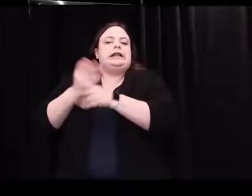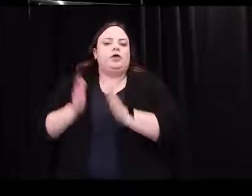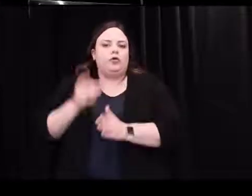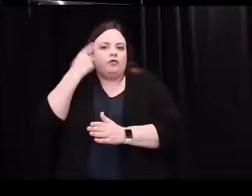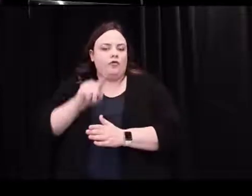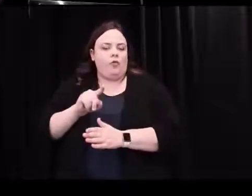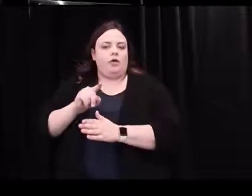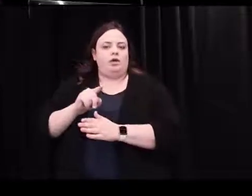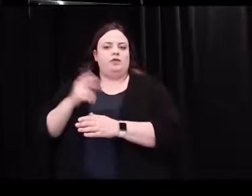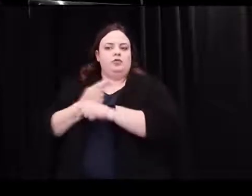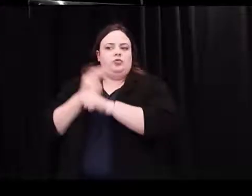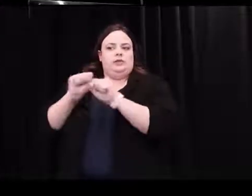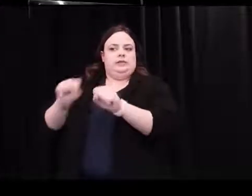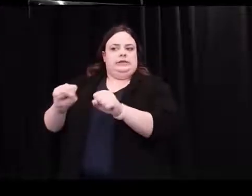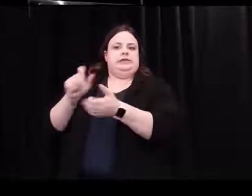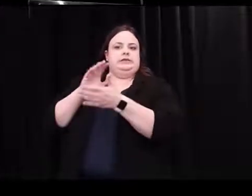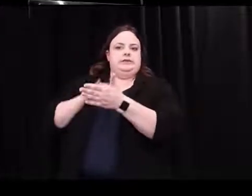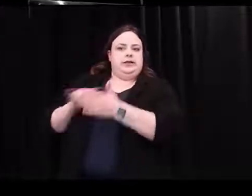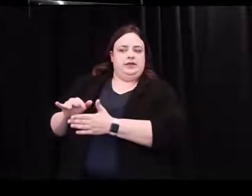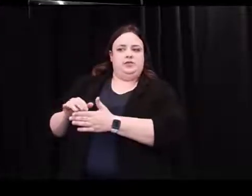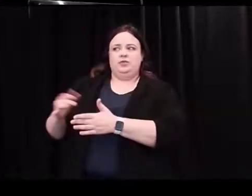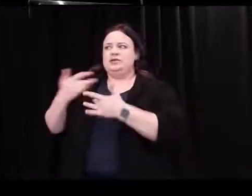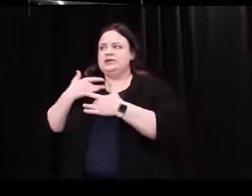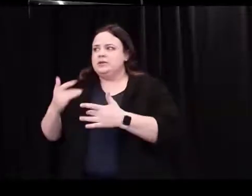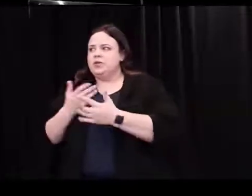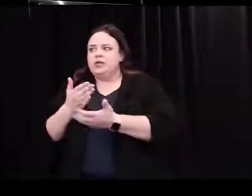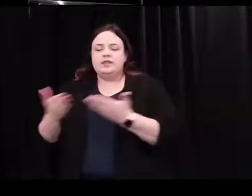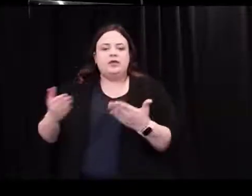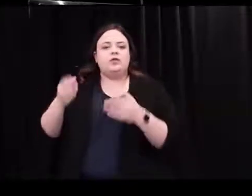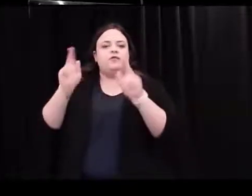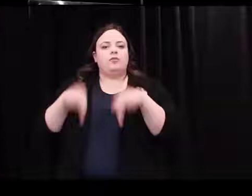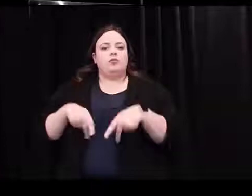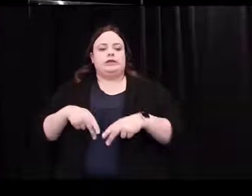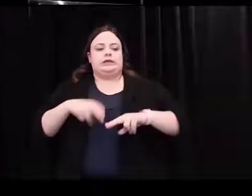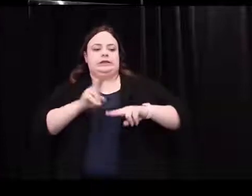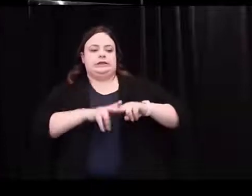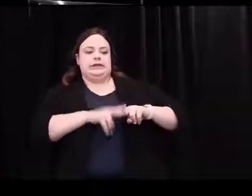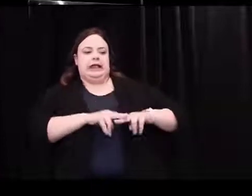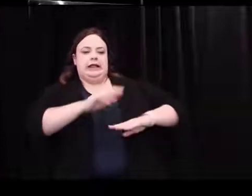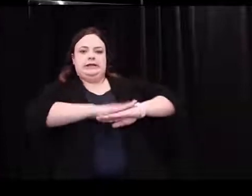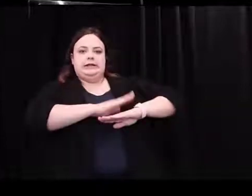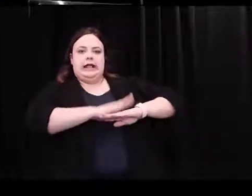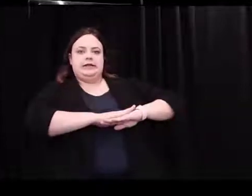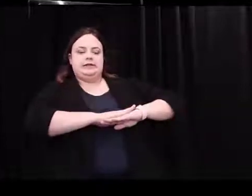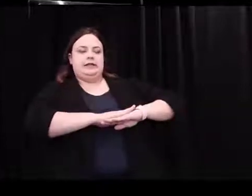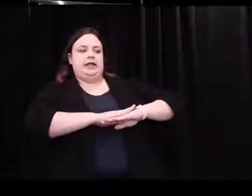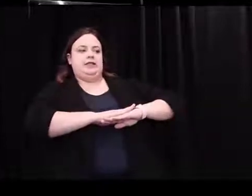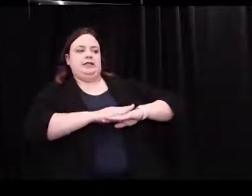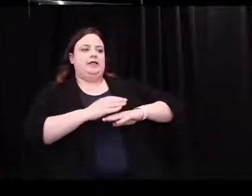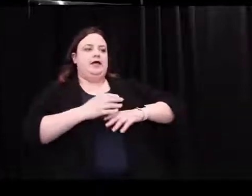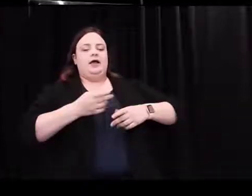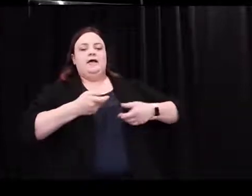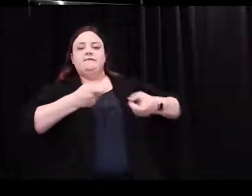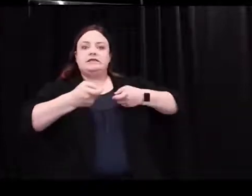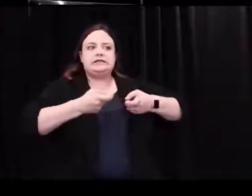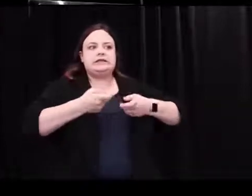would do the typical thing where you have a person at a desk and the facilitator, and then the the